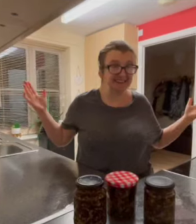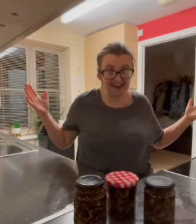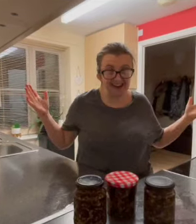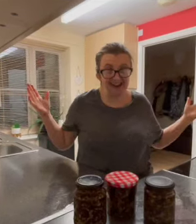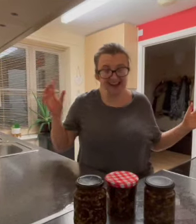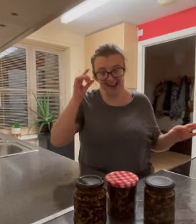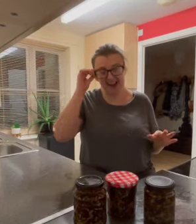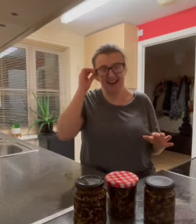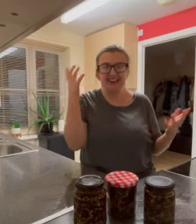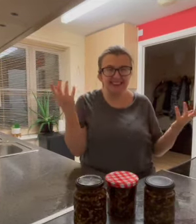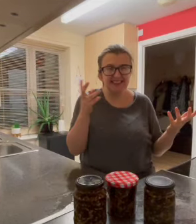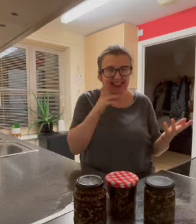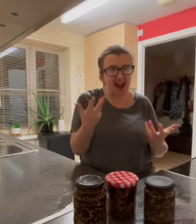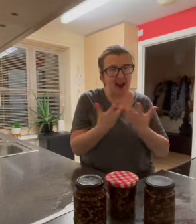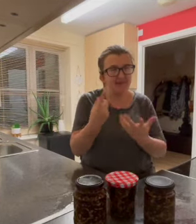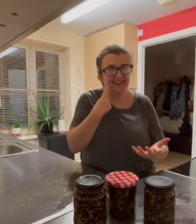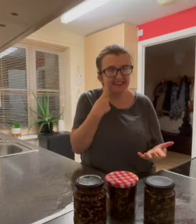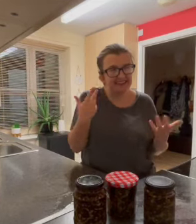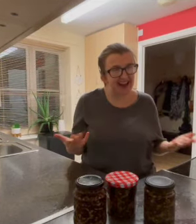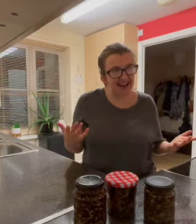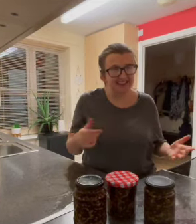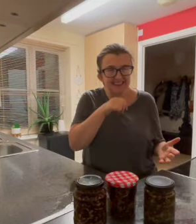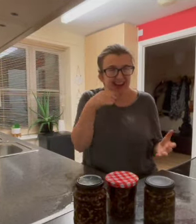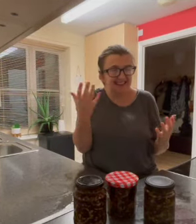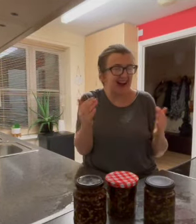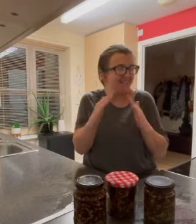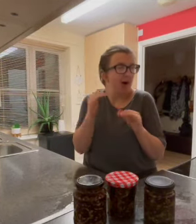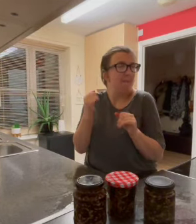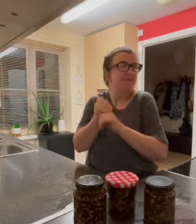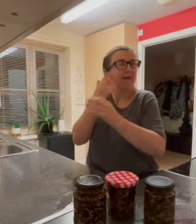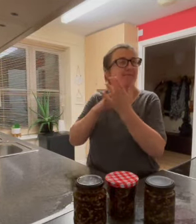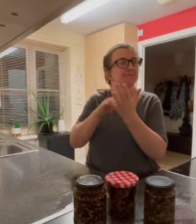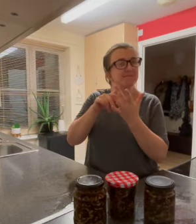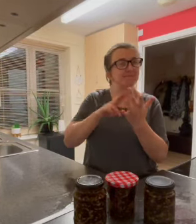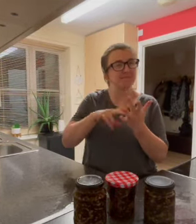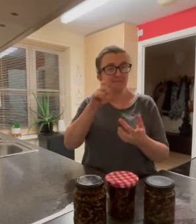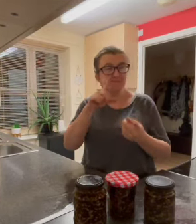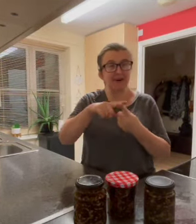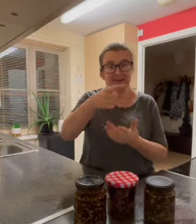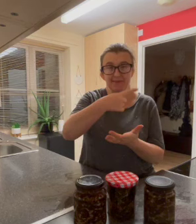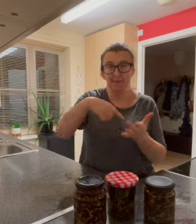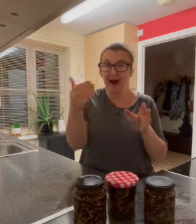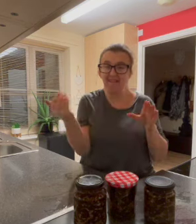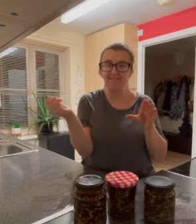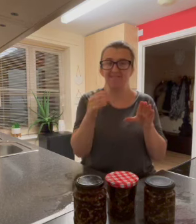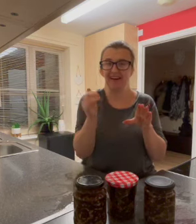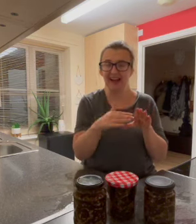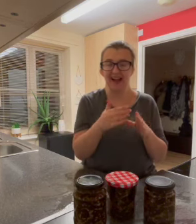That it, see how easy is it and it is nice to have homemade mince pie filling.